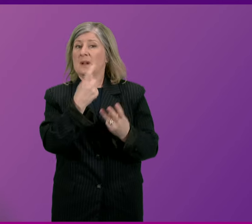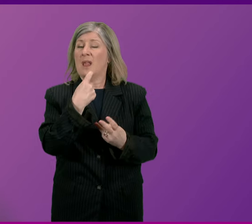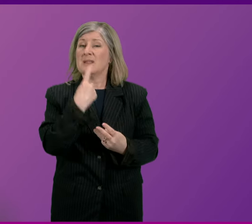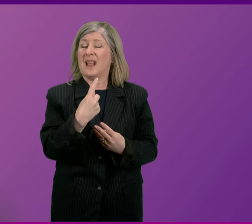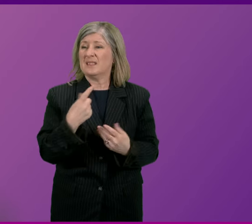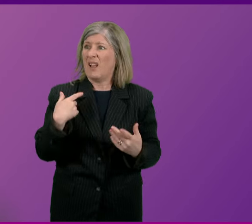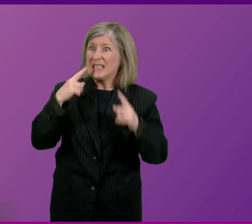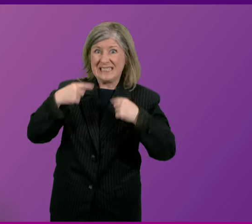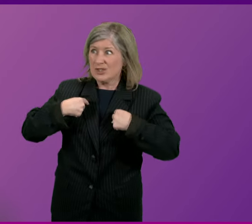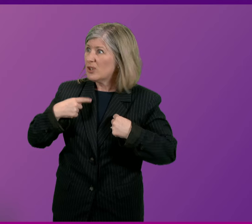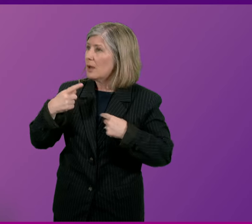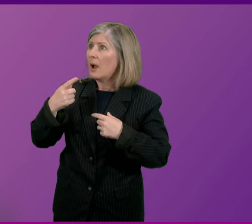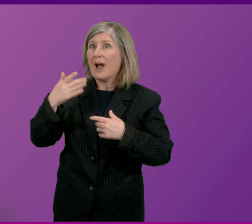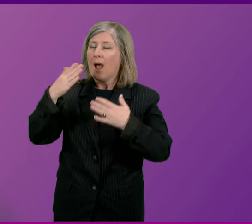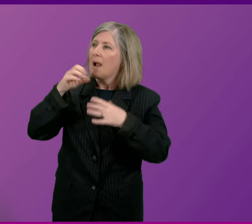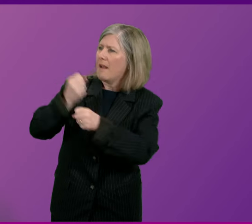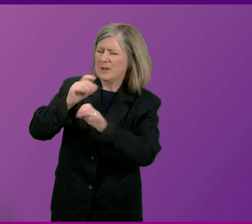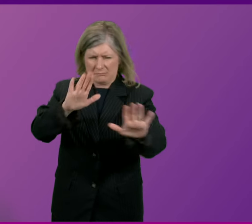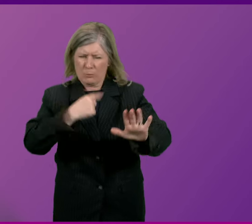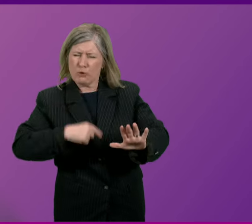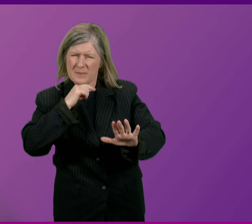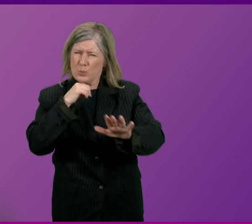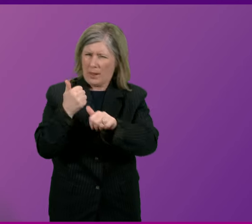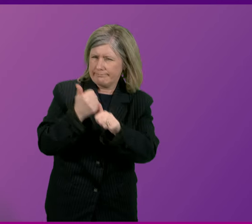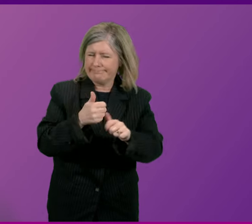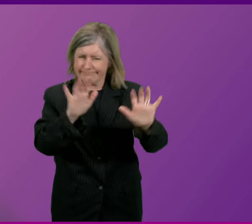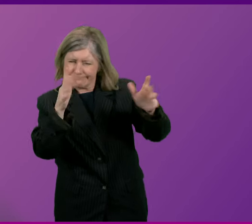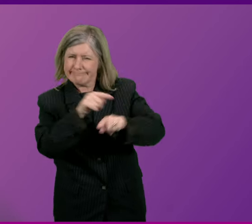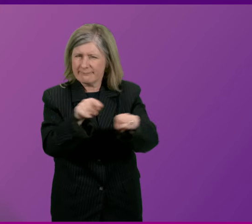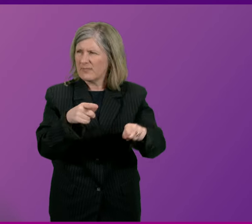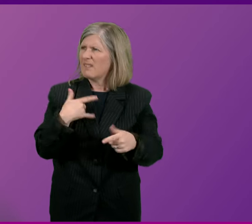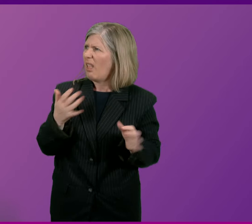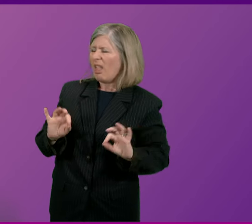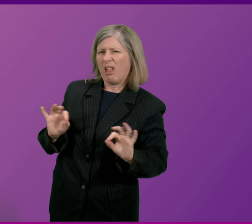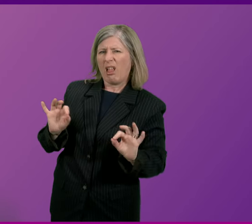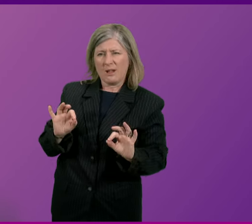promised teachers in coming out of the pandemic. John Swinney bears responsibility for the broken